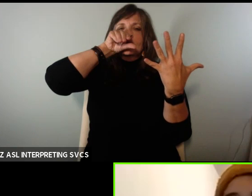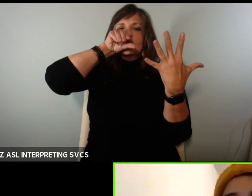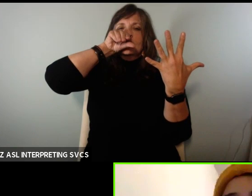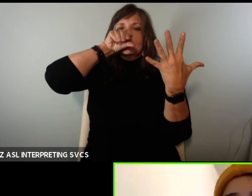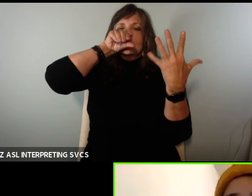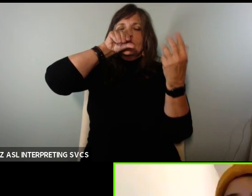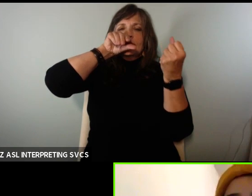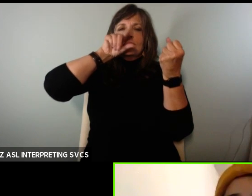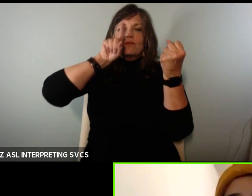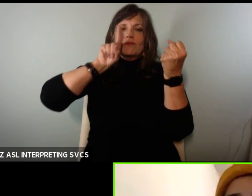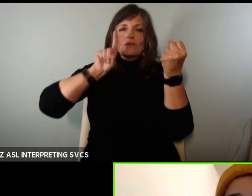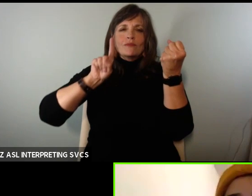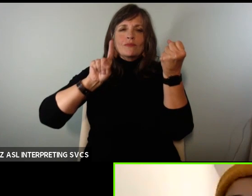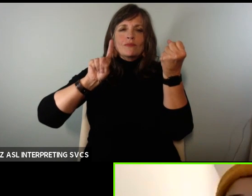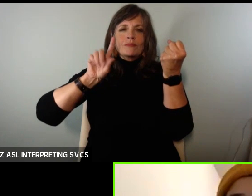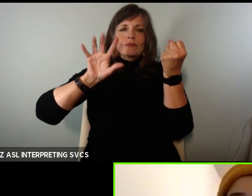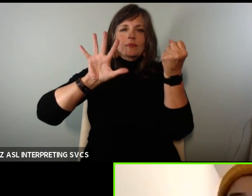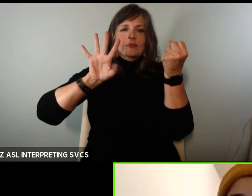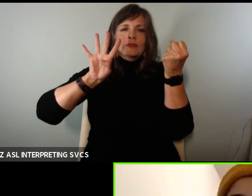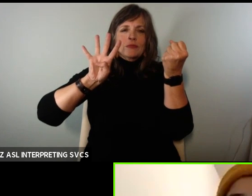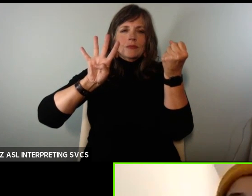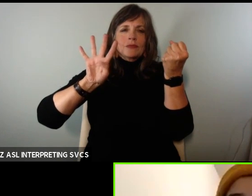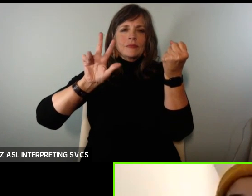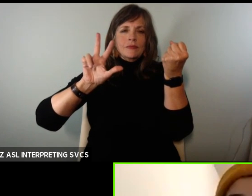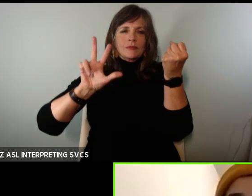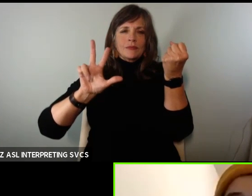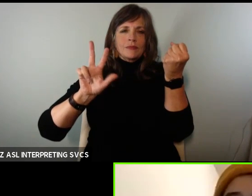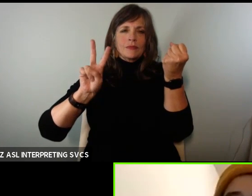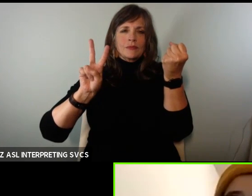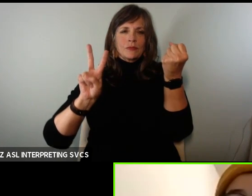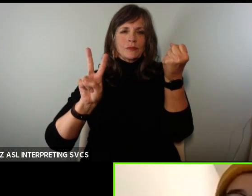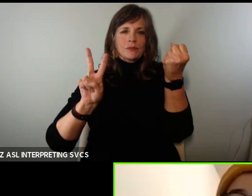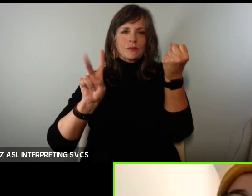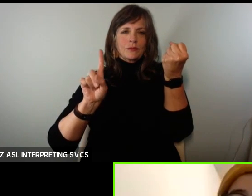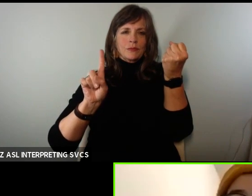Hold, five, four, three, two, one.